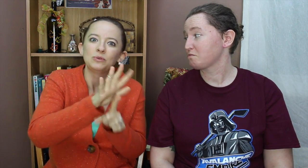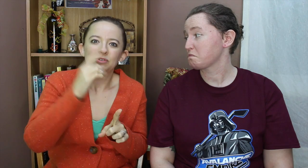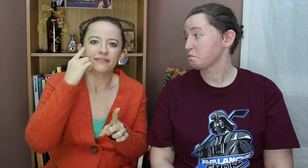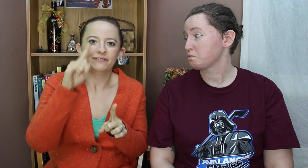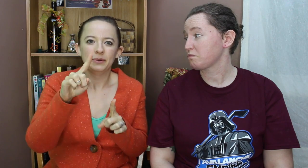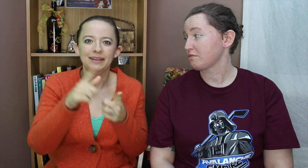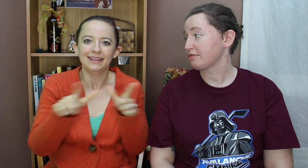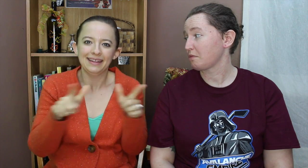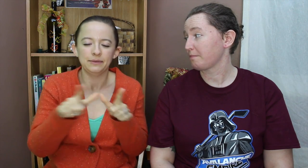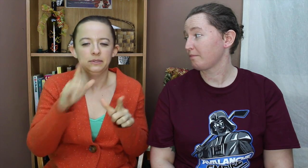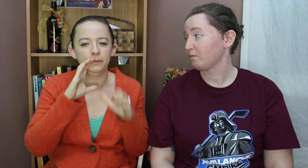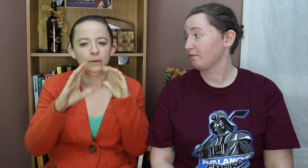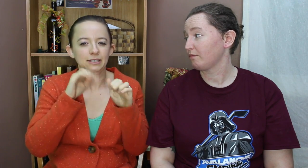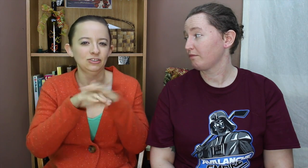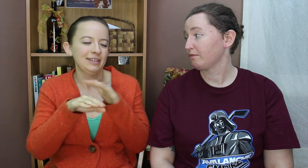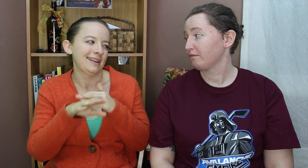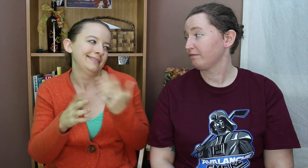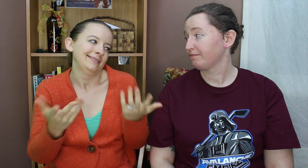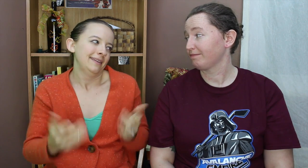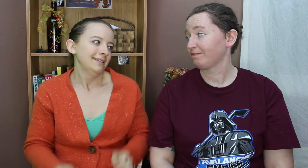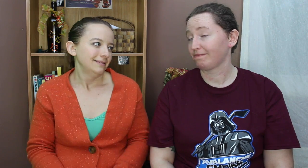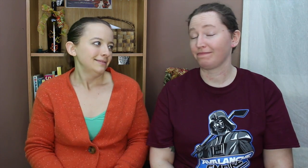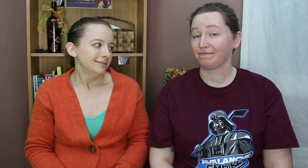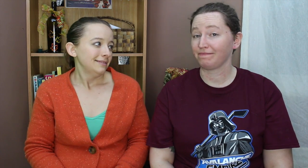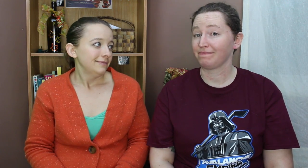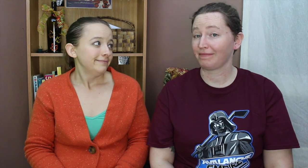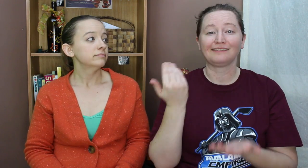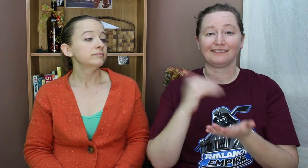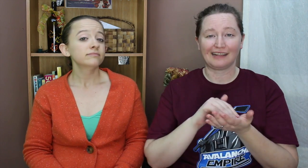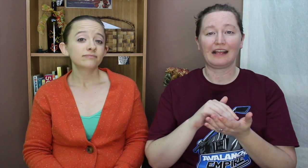it's not enough. There needs to be more exposure for language accessibility.